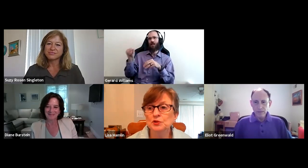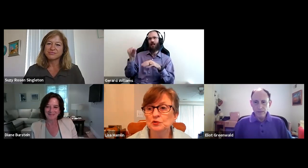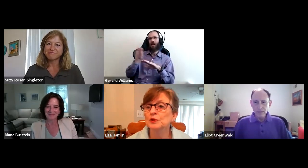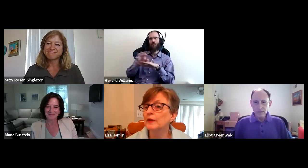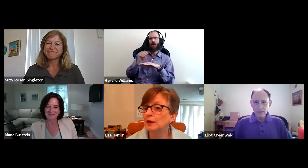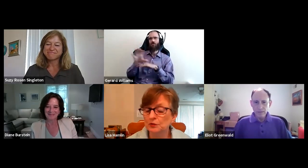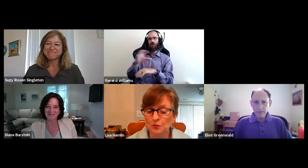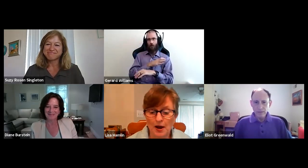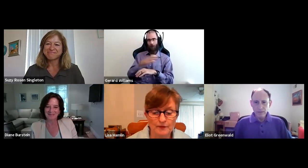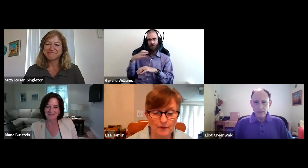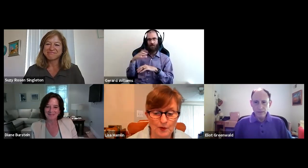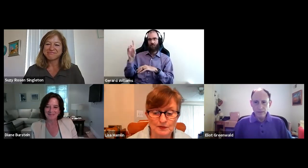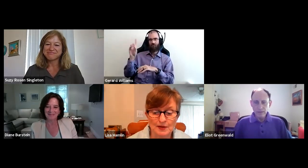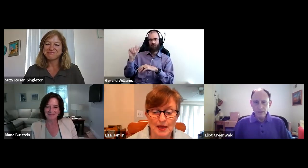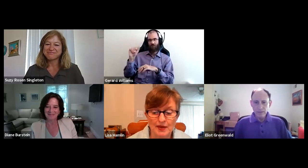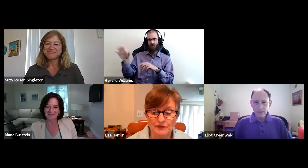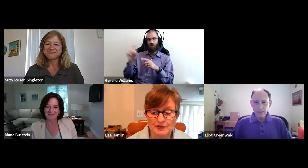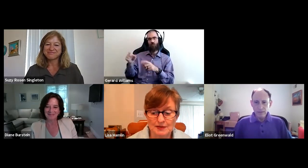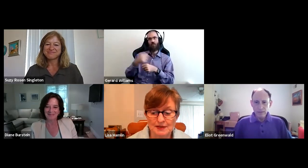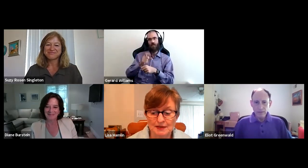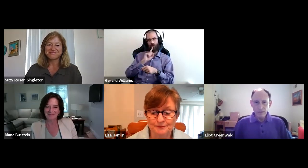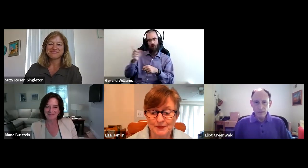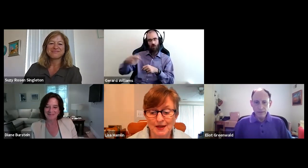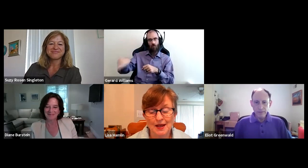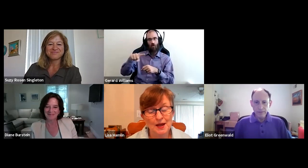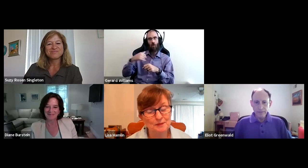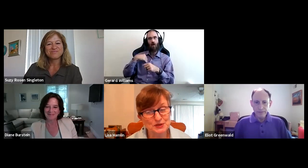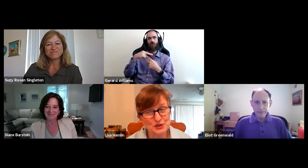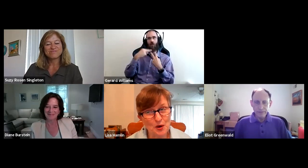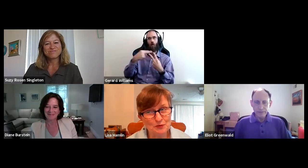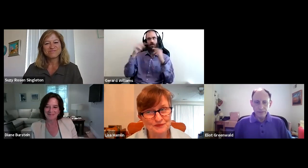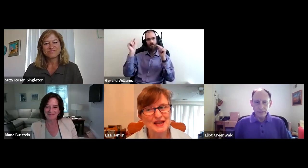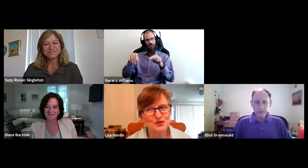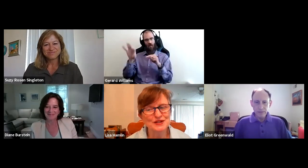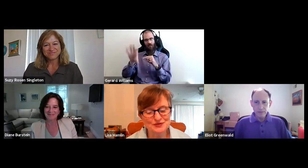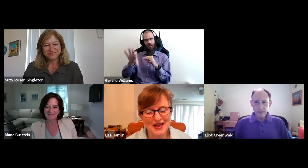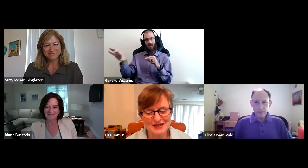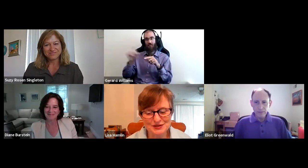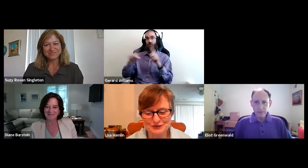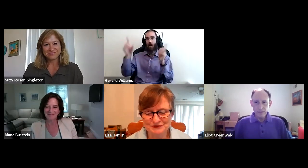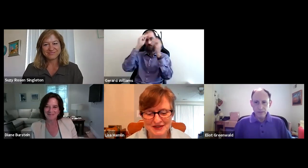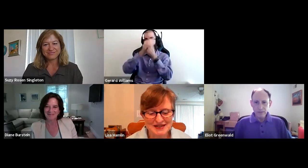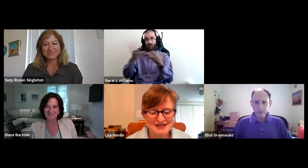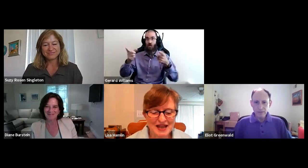ensure that you have a voice at the FCC. But you know, you can do that, too.